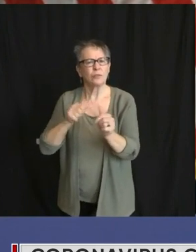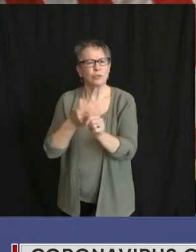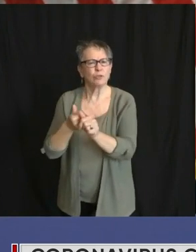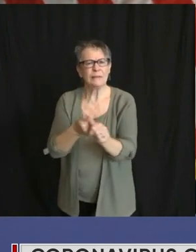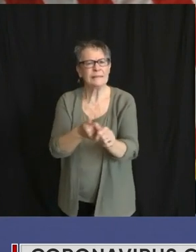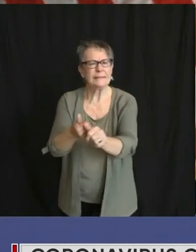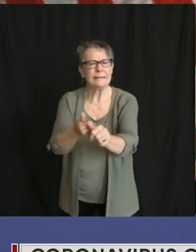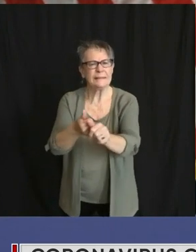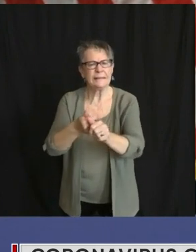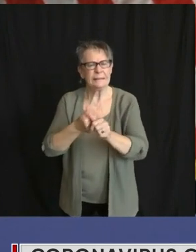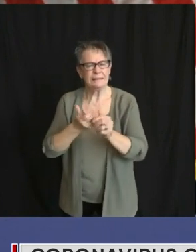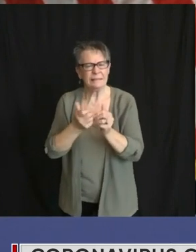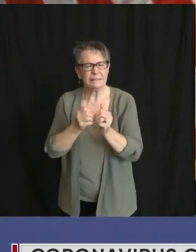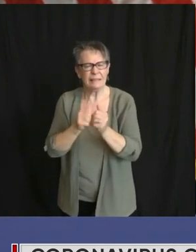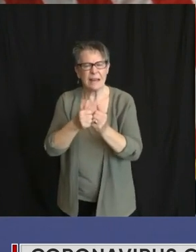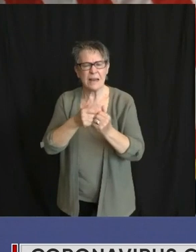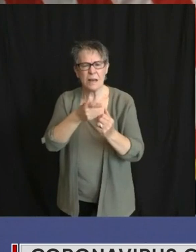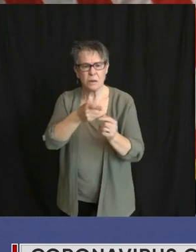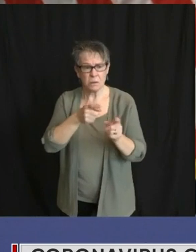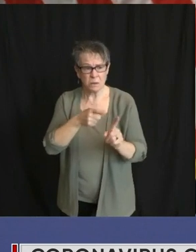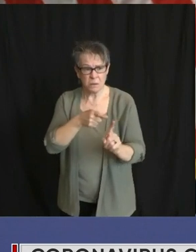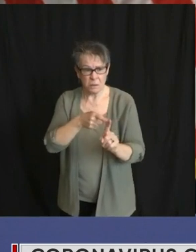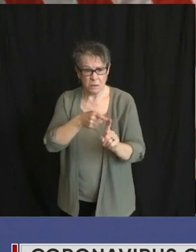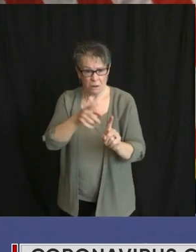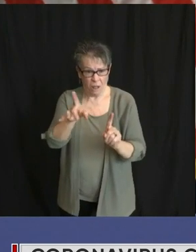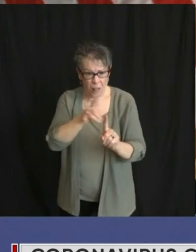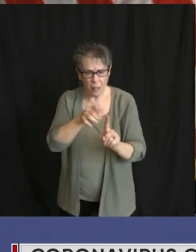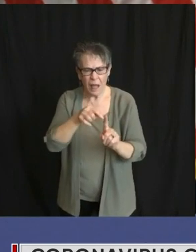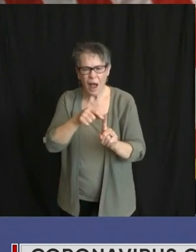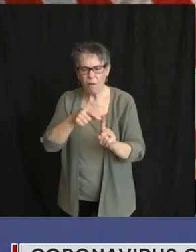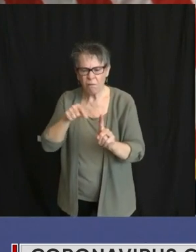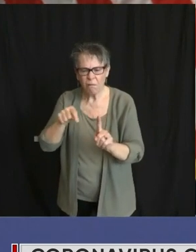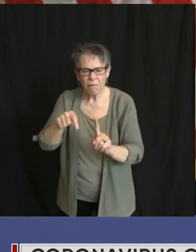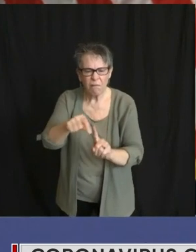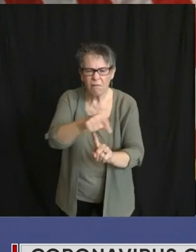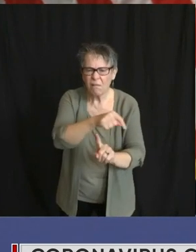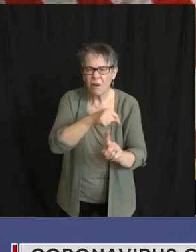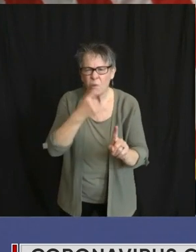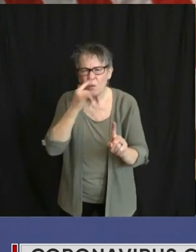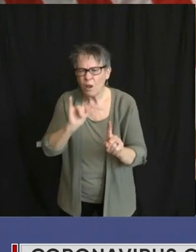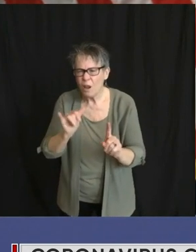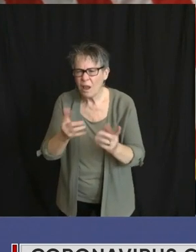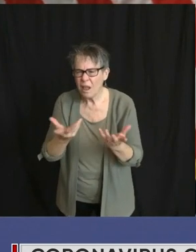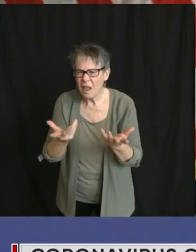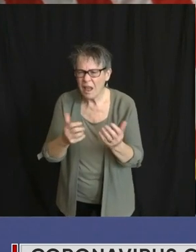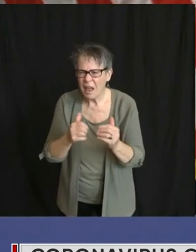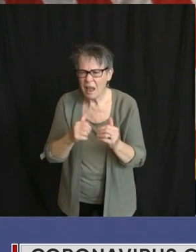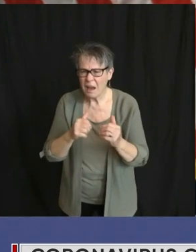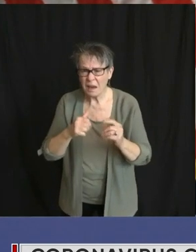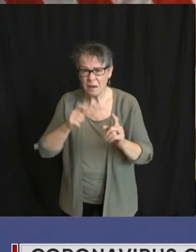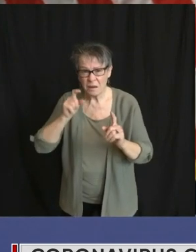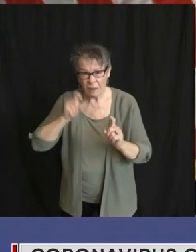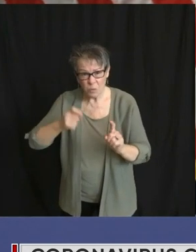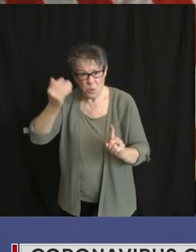FOLLOW WITH CONTACT TRACING, BUT IS THERE A VALUE IN GETTING A BETTER SENSE OF HOW MANY PEOPLE IN NEW JERSEY ACTUALLY HAVE BEEN EXPOSED TO COVID-19 IN OUR STATE.